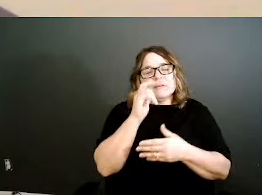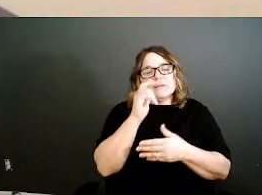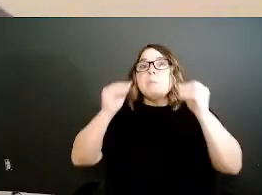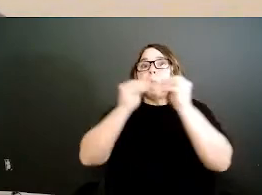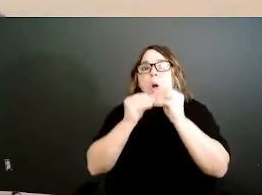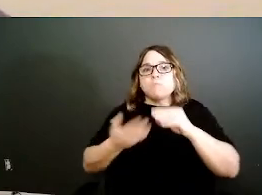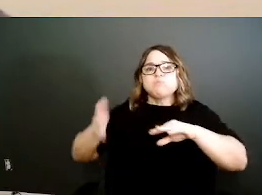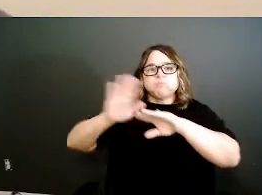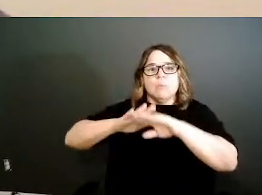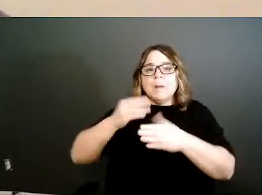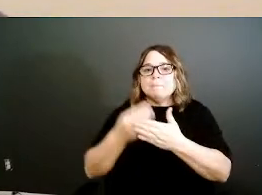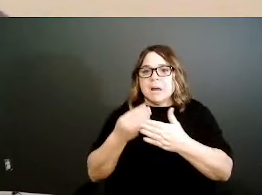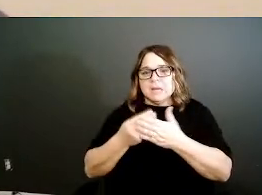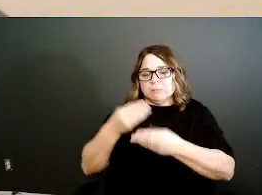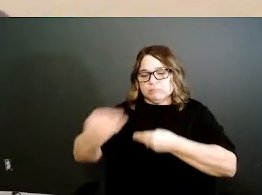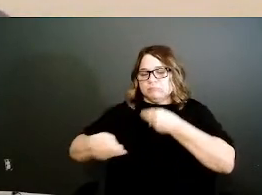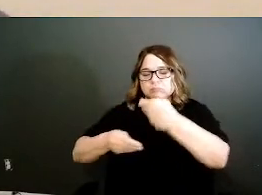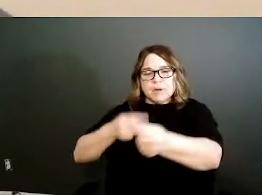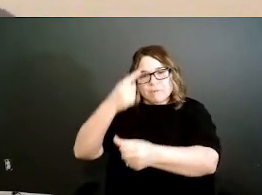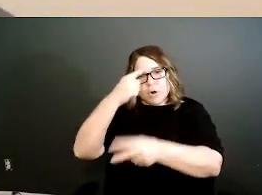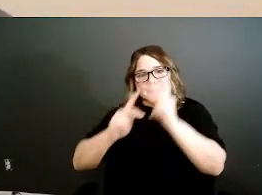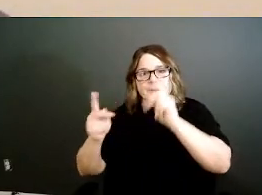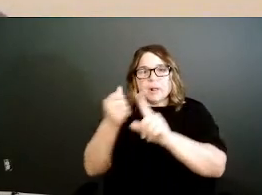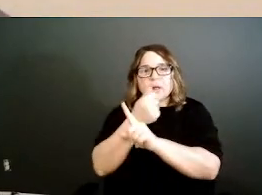AND I DREAD THE MOMENT THAT THOSE CONSEQUENCES PROVE TO BE FATAL FOR ANOTHER ONE OF OUR NEIGHBORS.